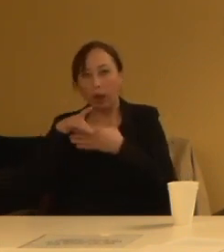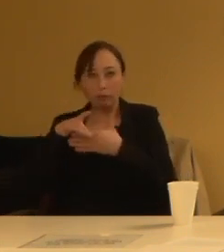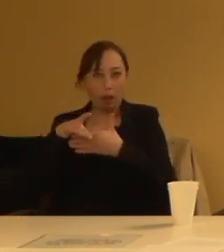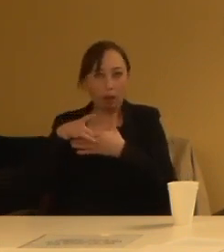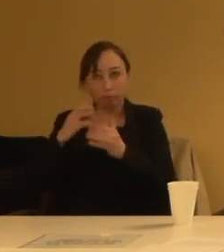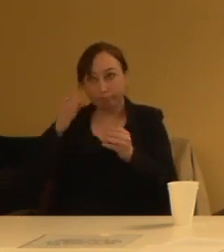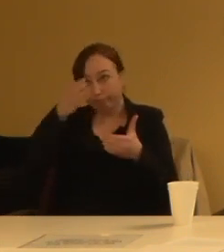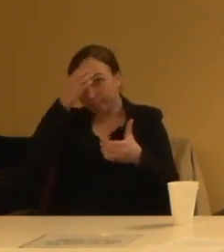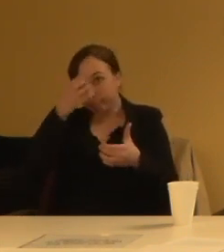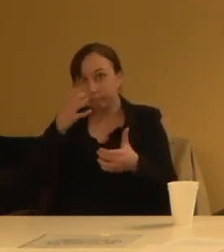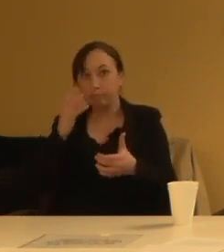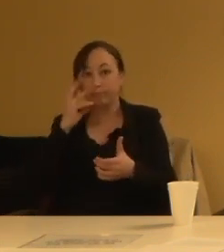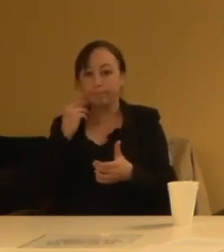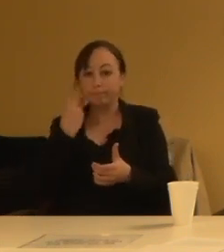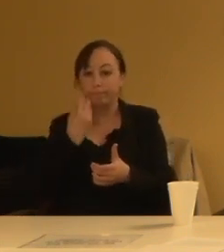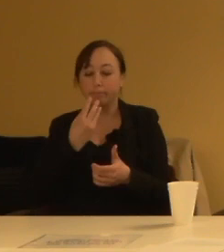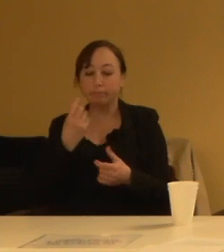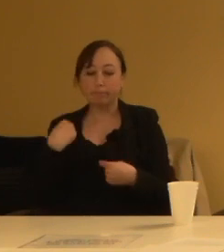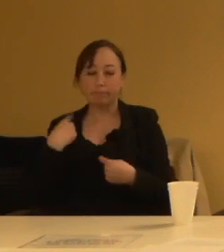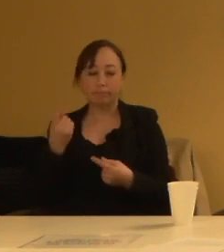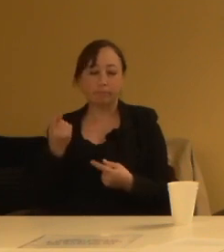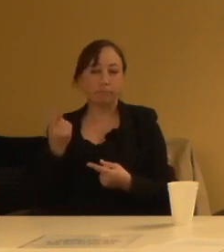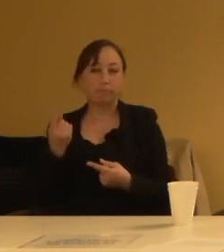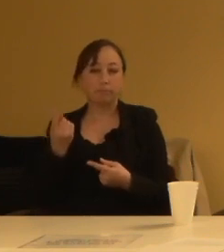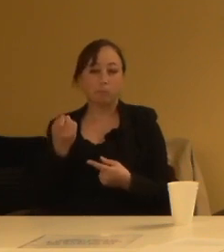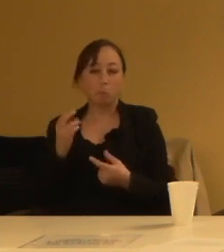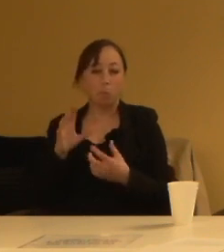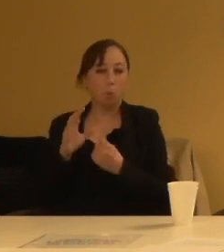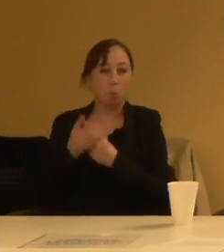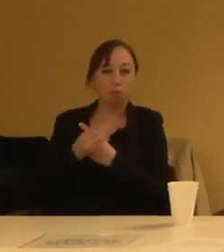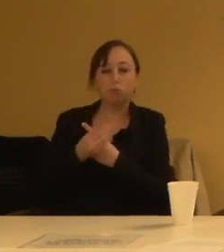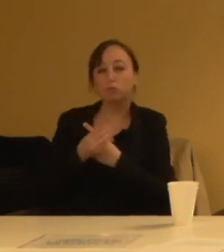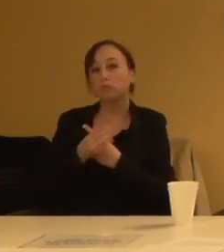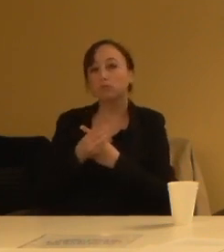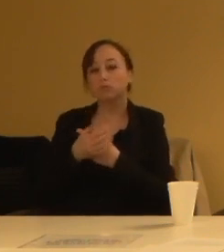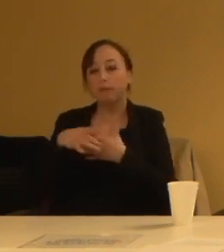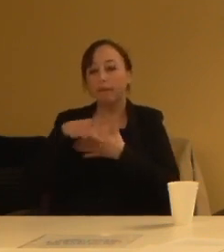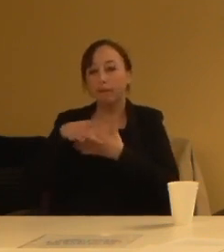and interpersonal relations,